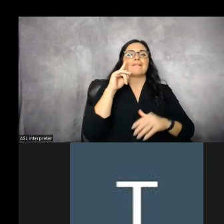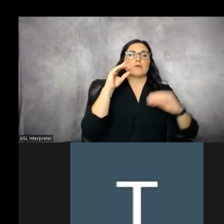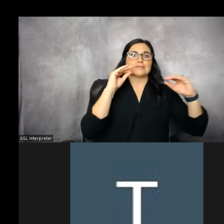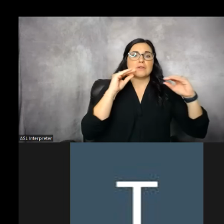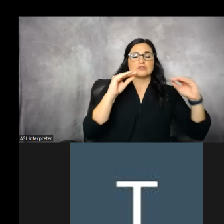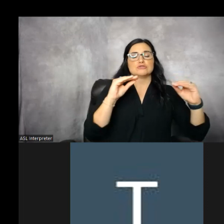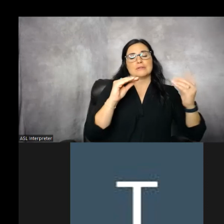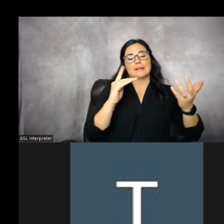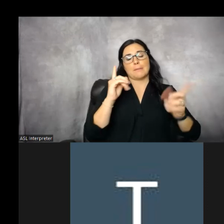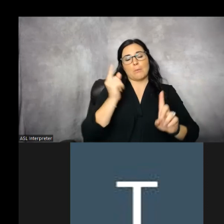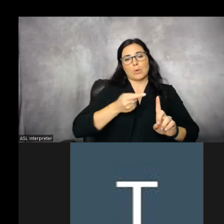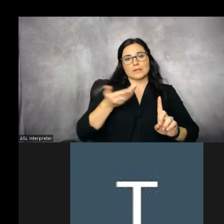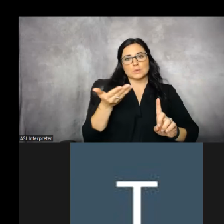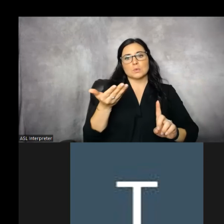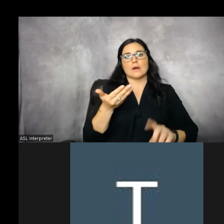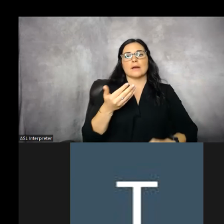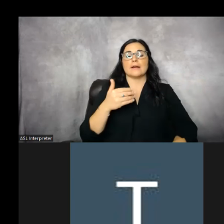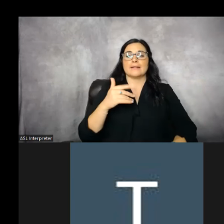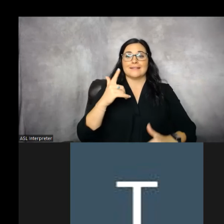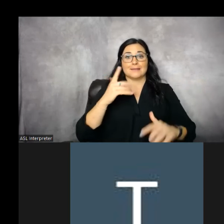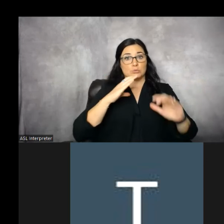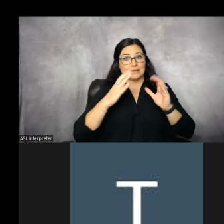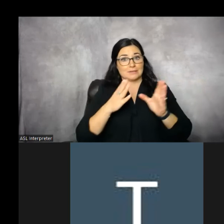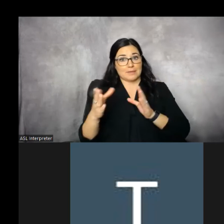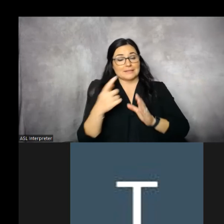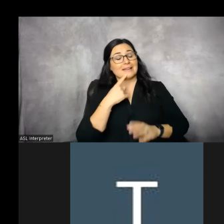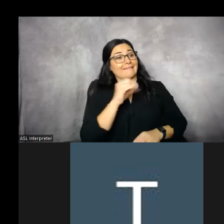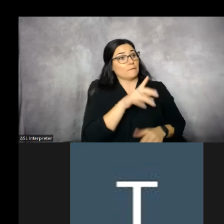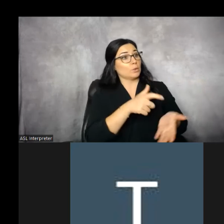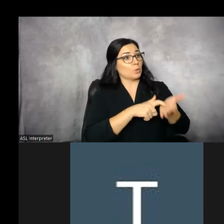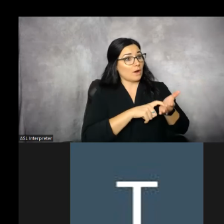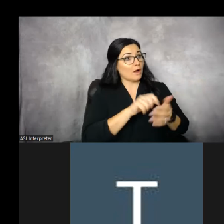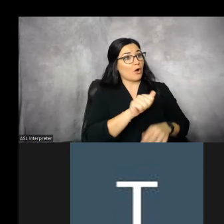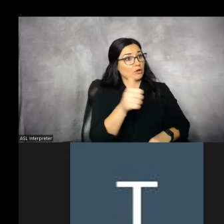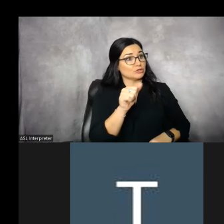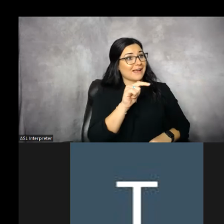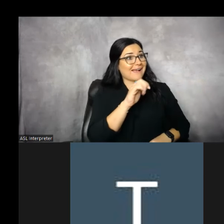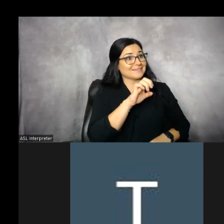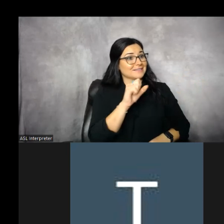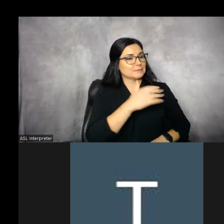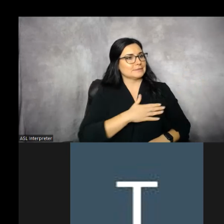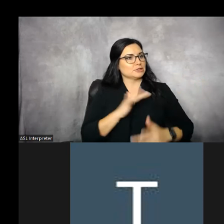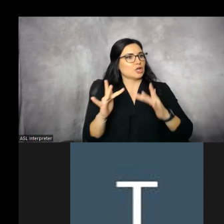in say the communication plan, say if you require an alternate means of access, please contact, you know, Professor Jones.